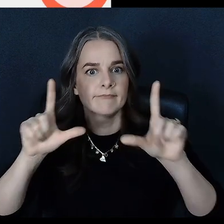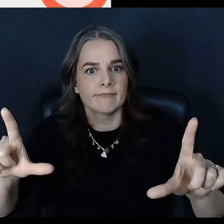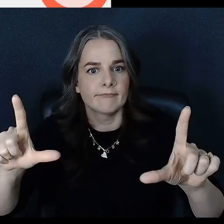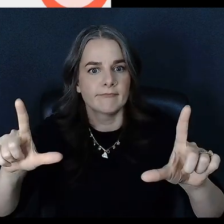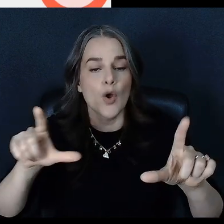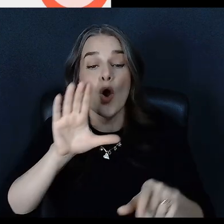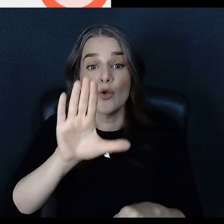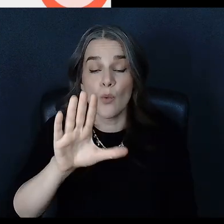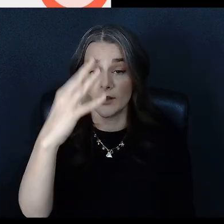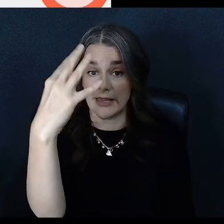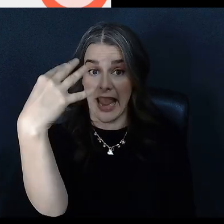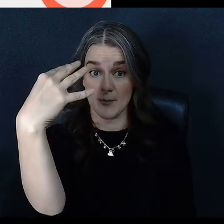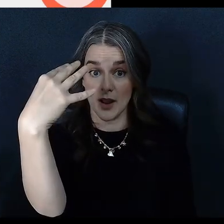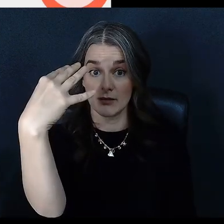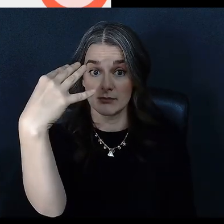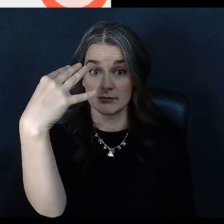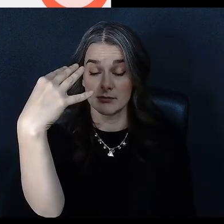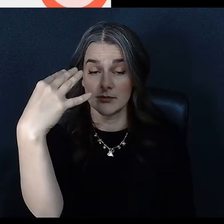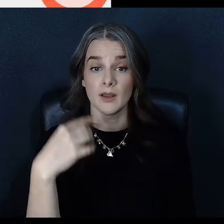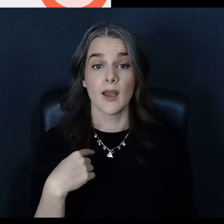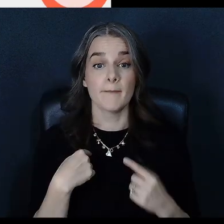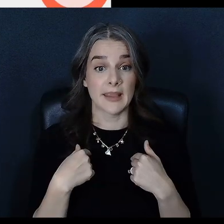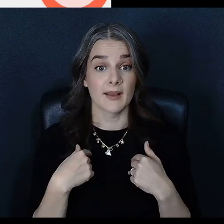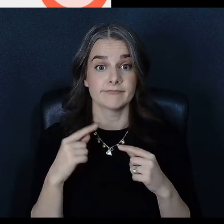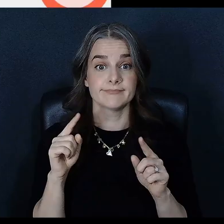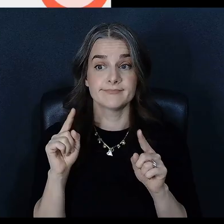So right now, I'm moving left to right, just in the camera that you're watching me from.